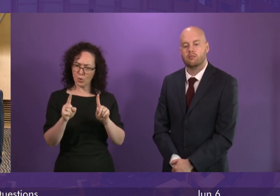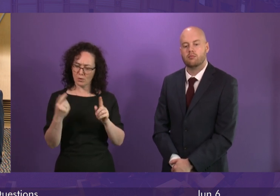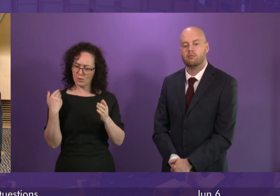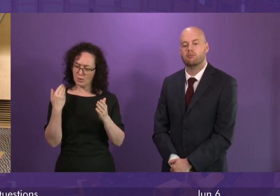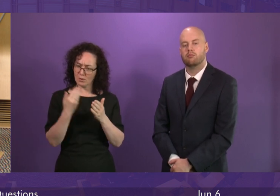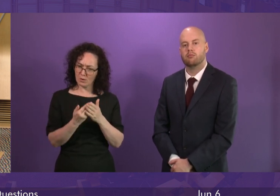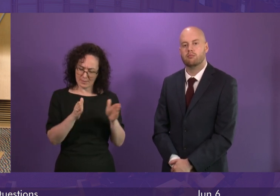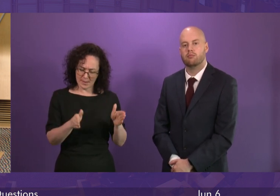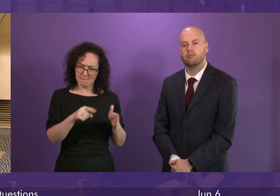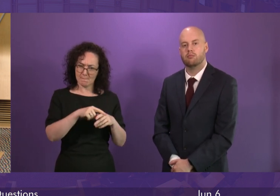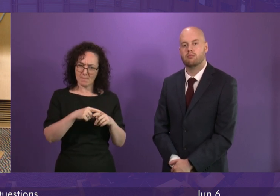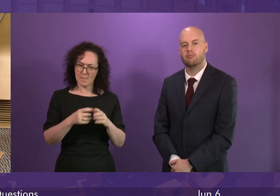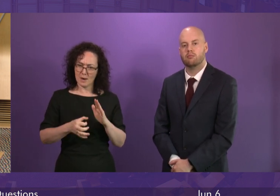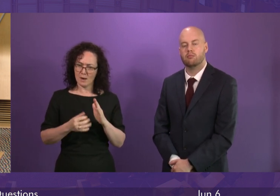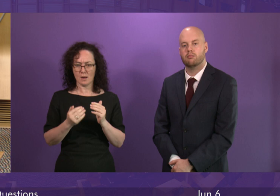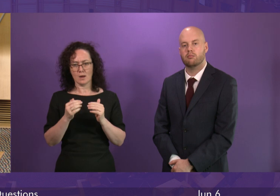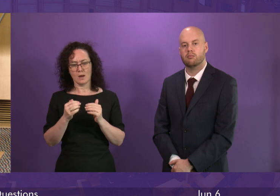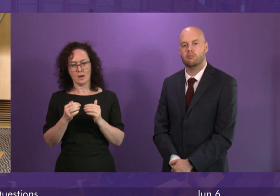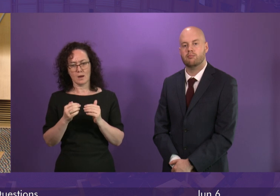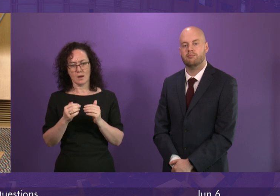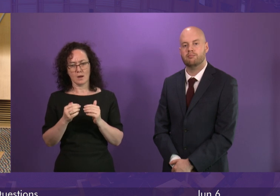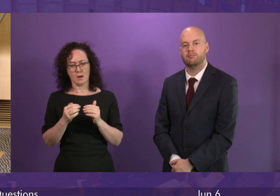Fiscal Commission’s report shows an increase of £490 million in projected tax revenues